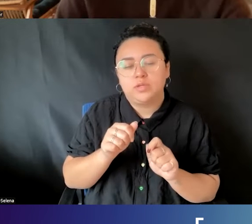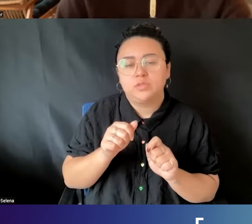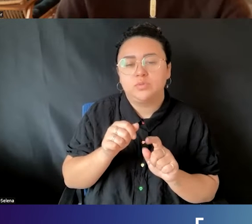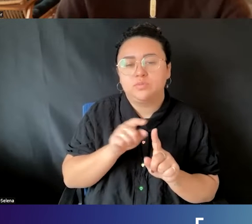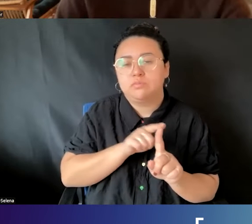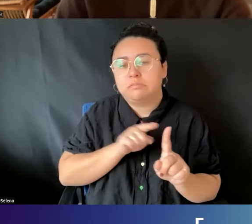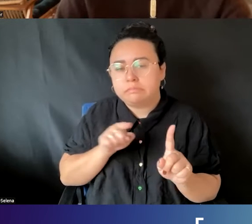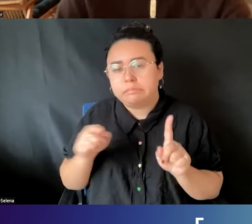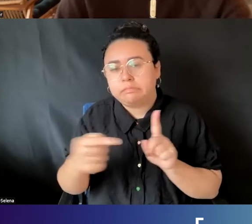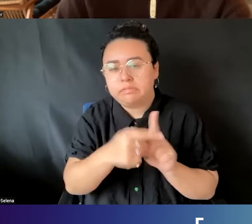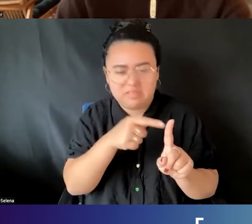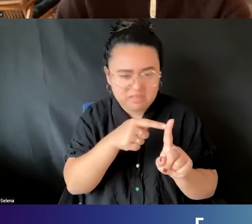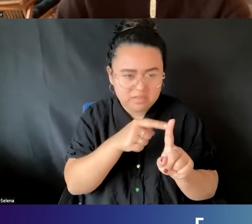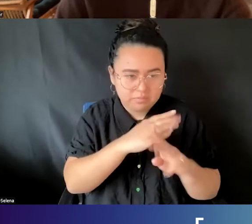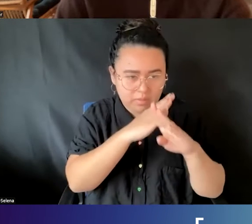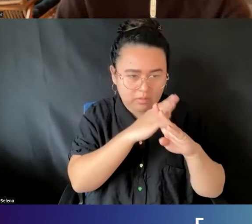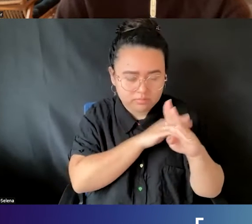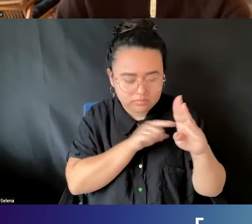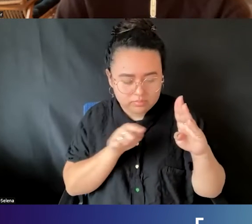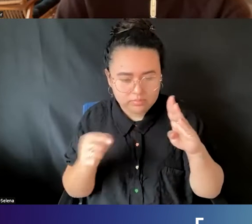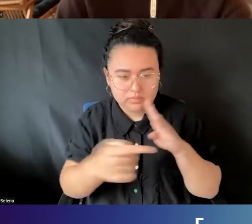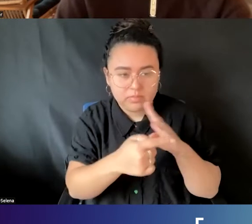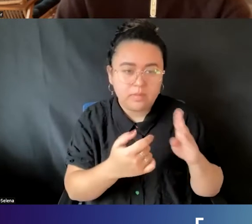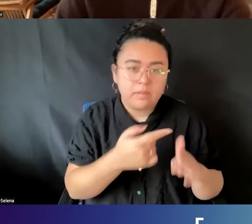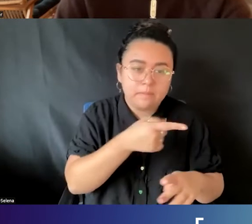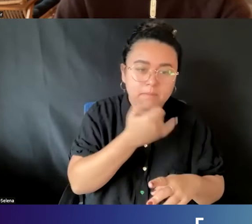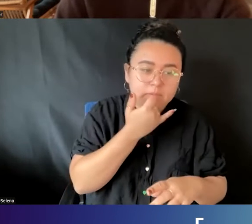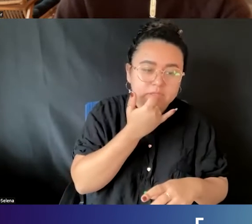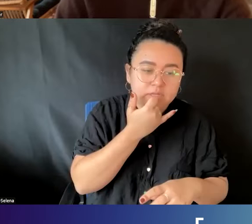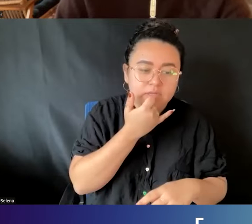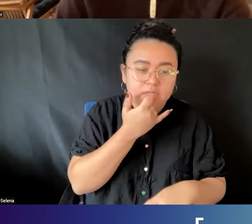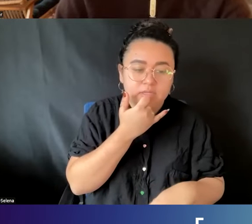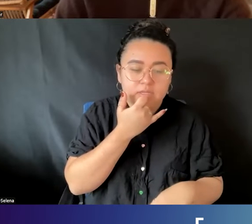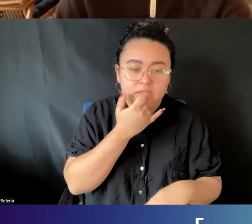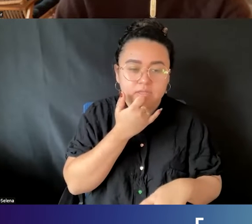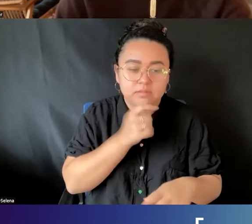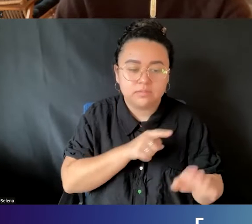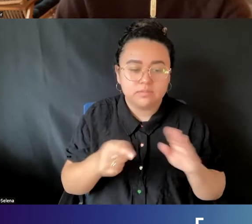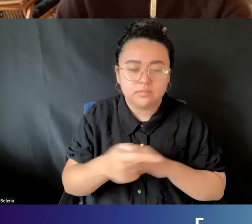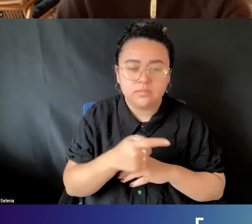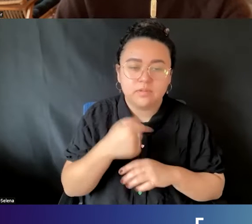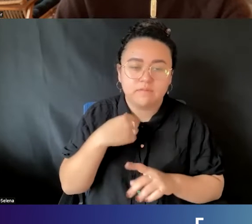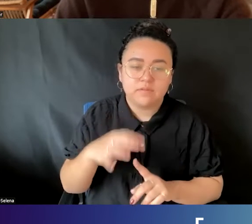you know, that mistake, frankly. And they were able to do a special release with us.